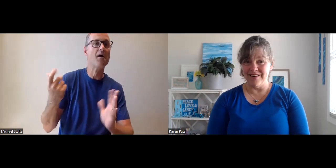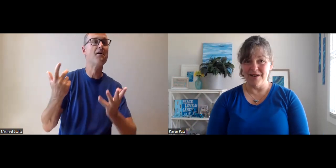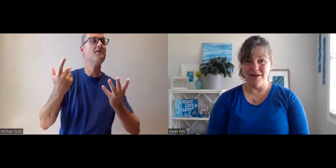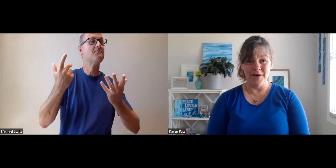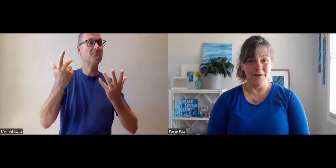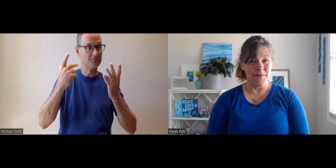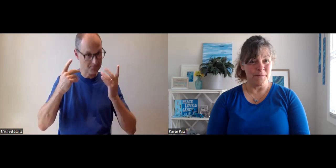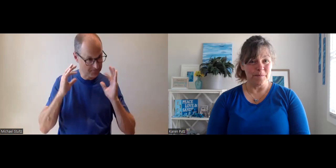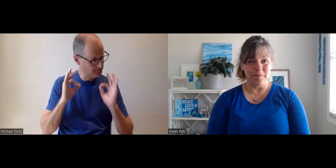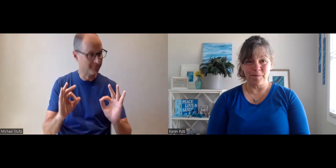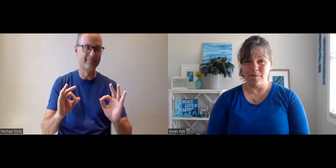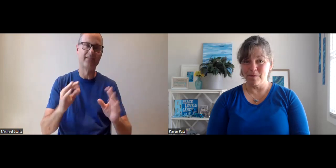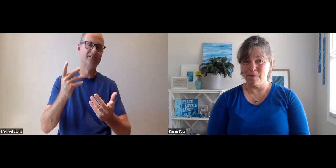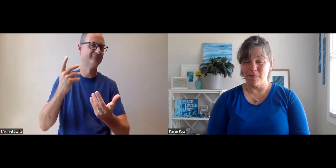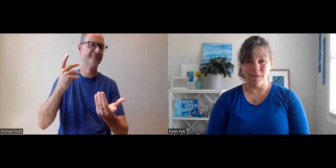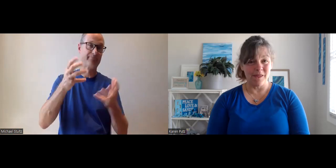photography for another time to wait.